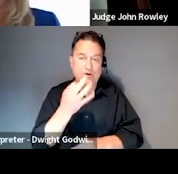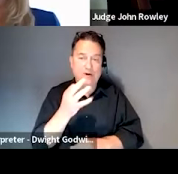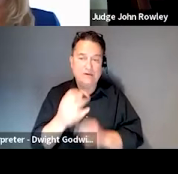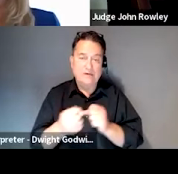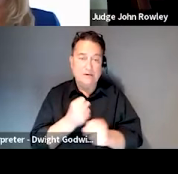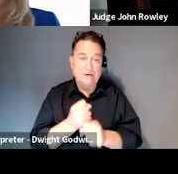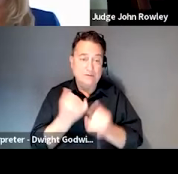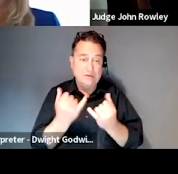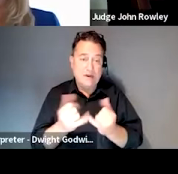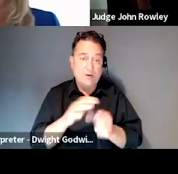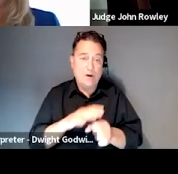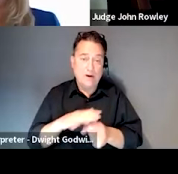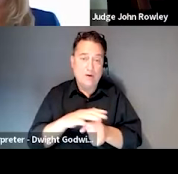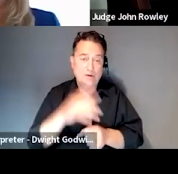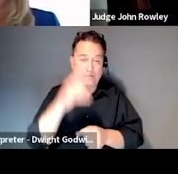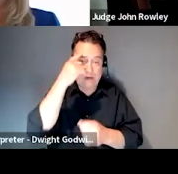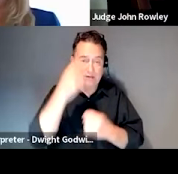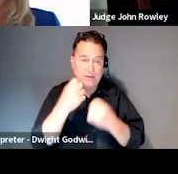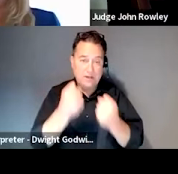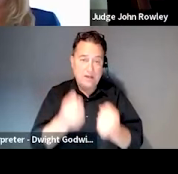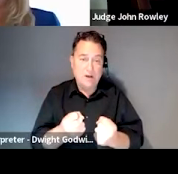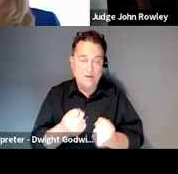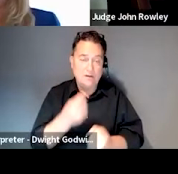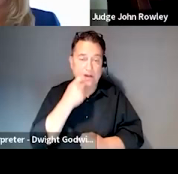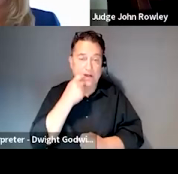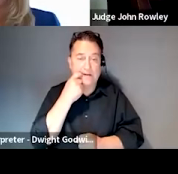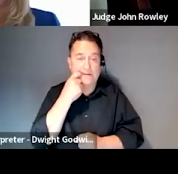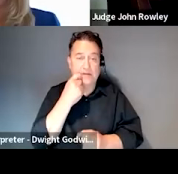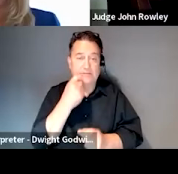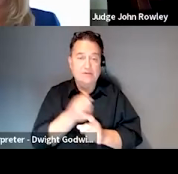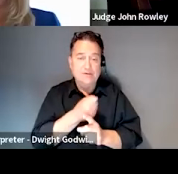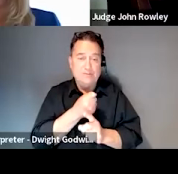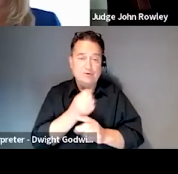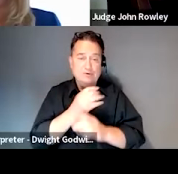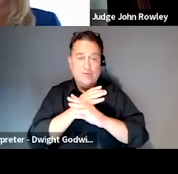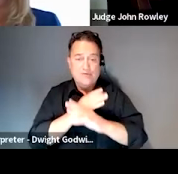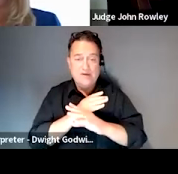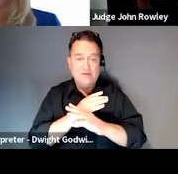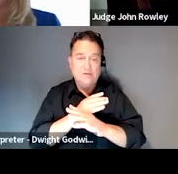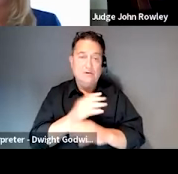in areas of mental health and substance abuse prevention and treatment. She is a Program Administrator